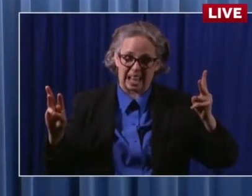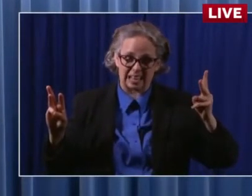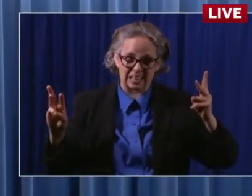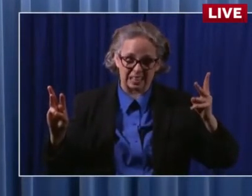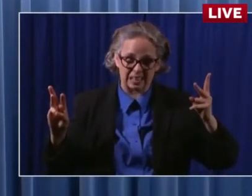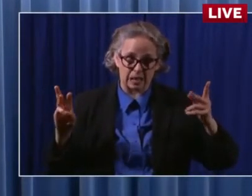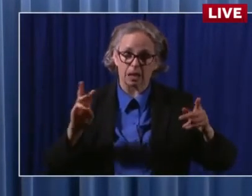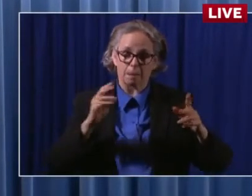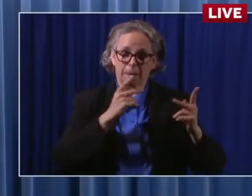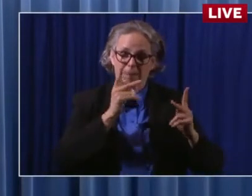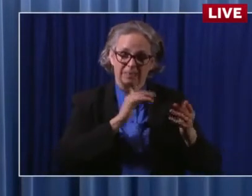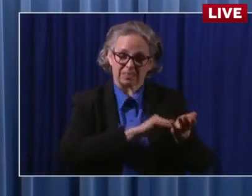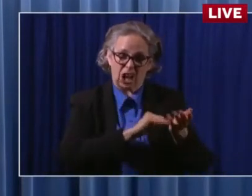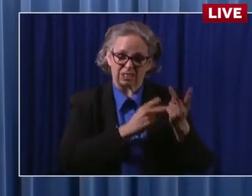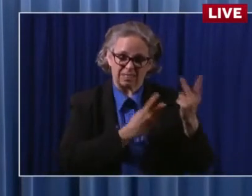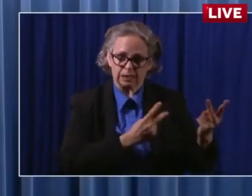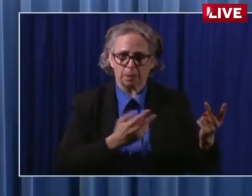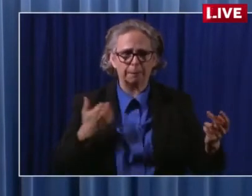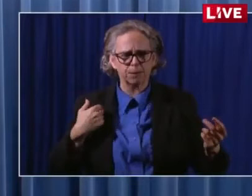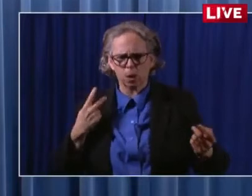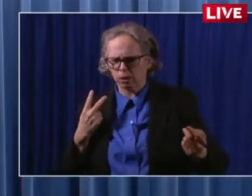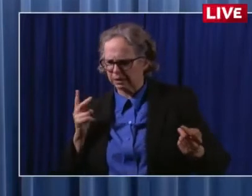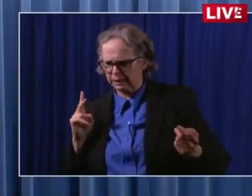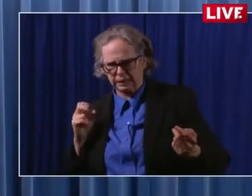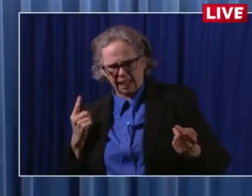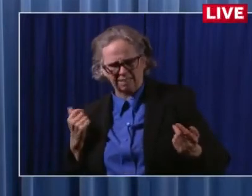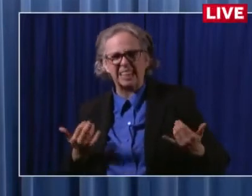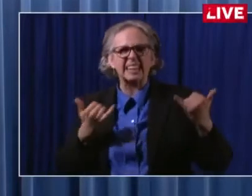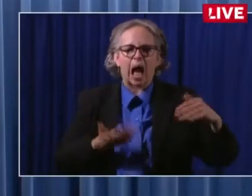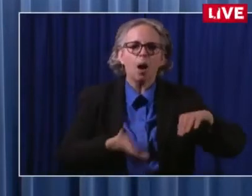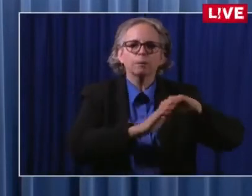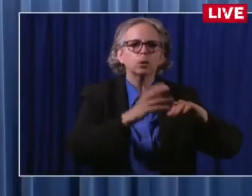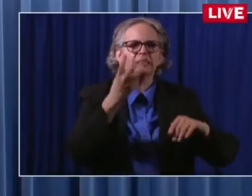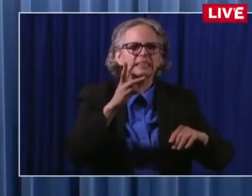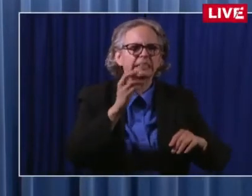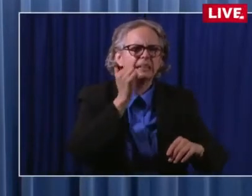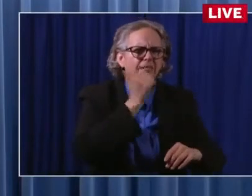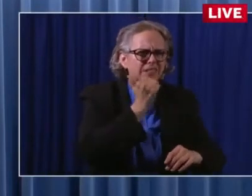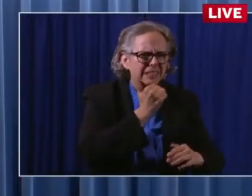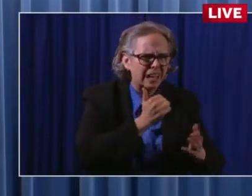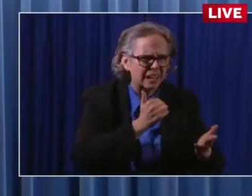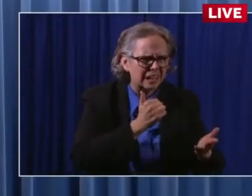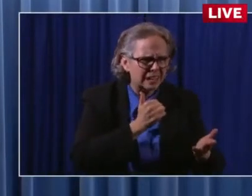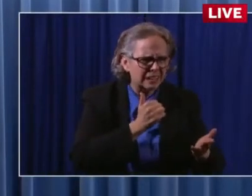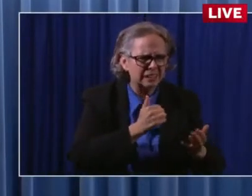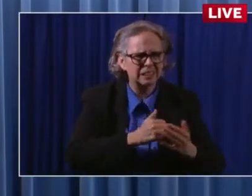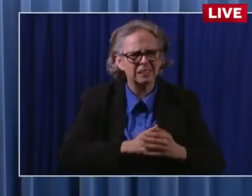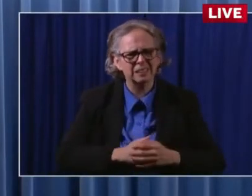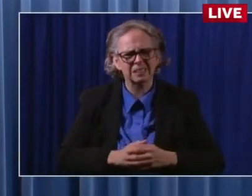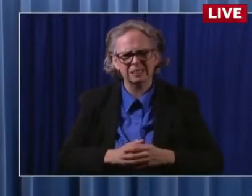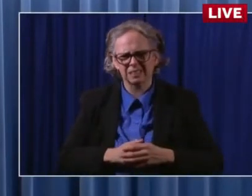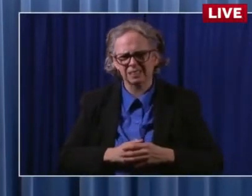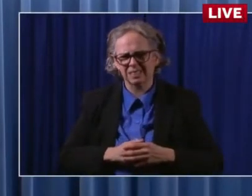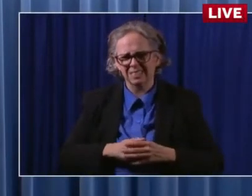BETWEEN JUNE 16 AND JULY 2, THE AVERAGE OUTPATIENT VISITS INCREASED FROM 11 TO 16 PER DAY.